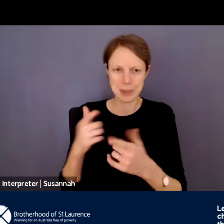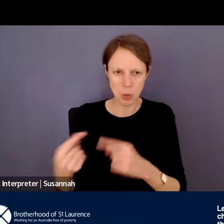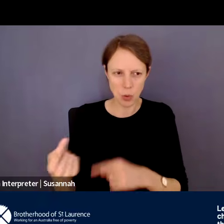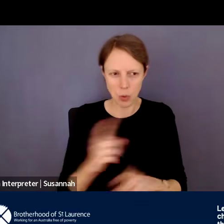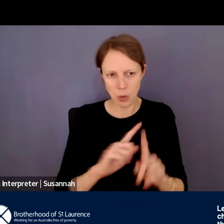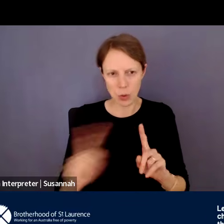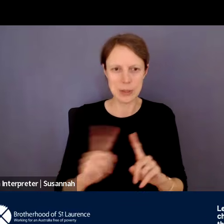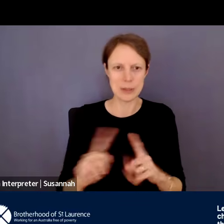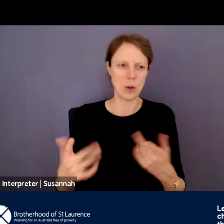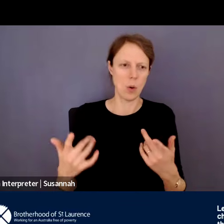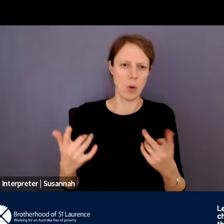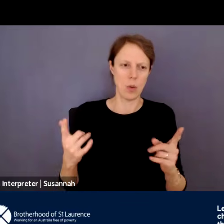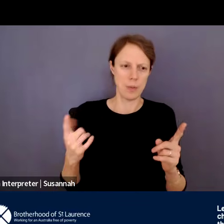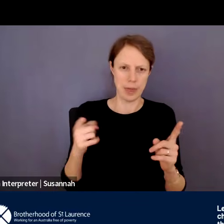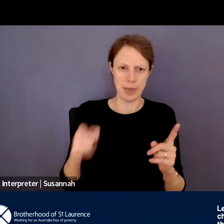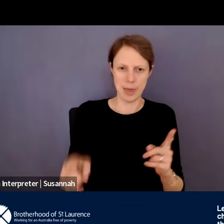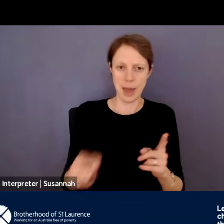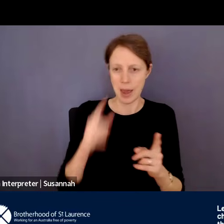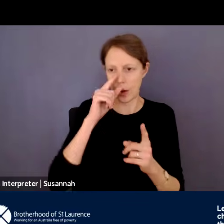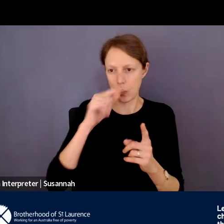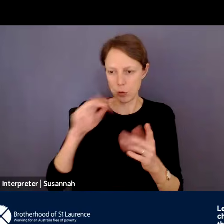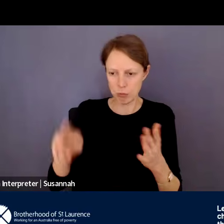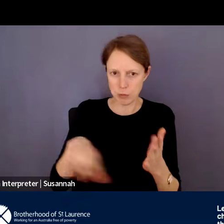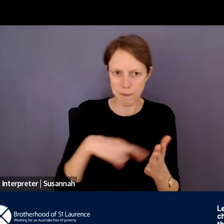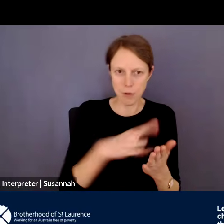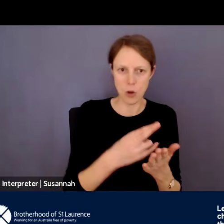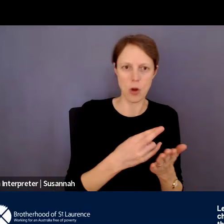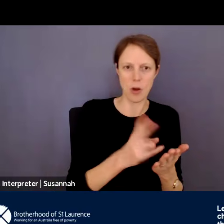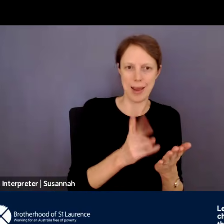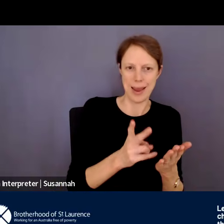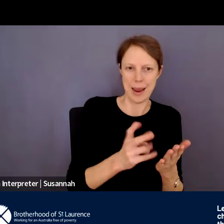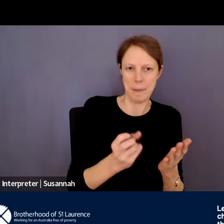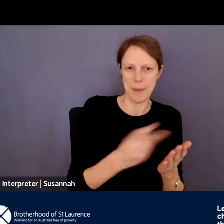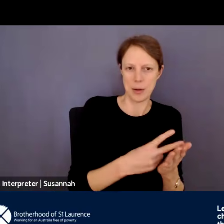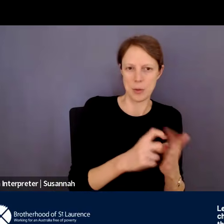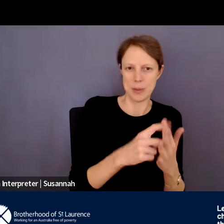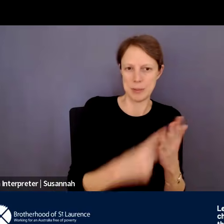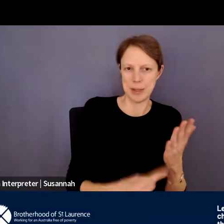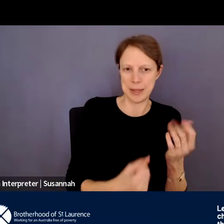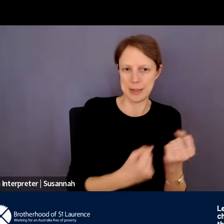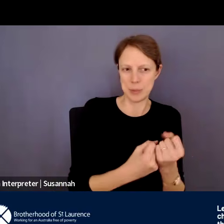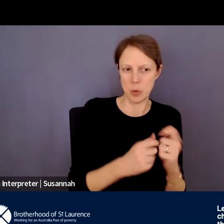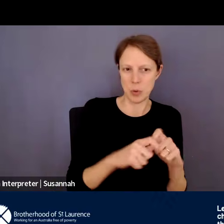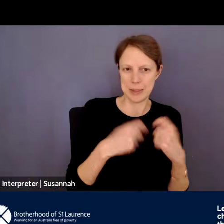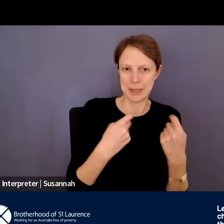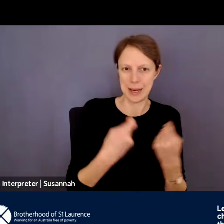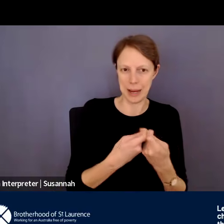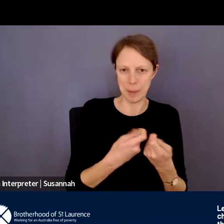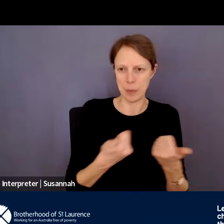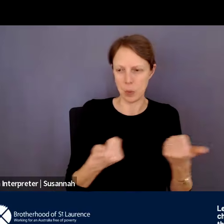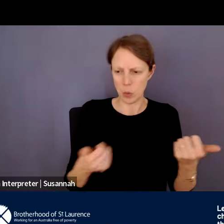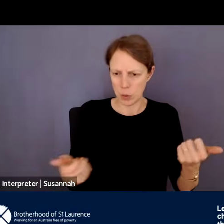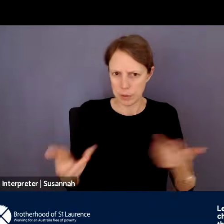back into our Disability Supports Team. And, you know, it's had outcomes for the family which